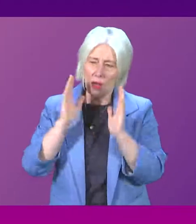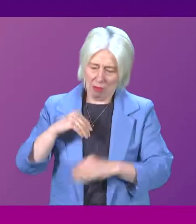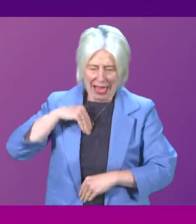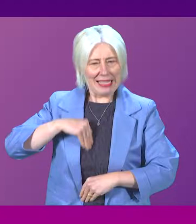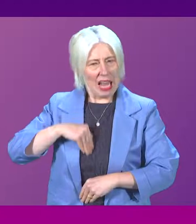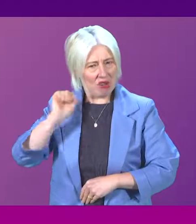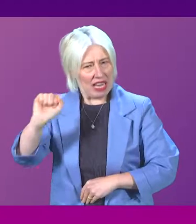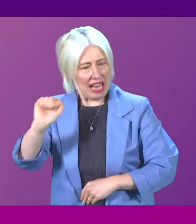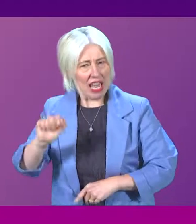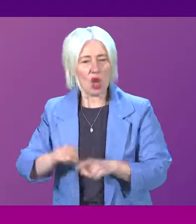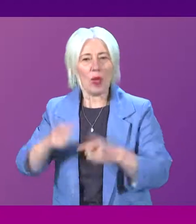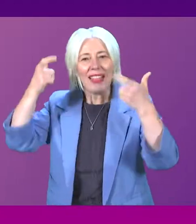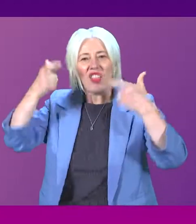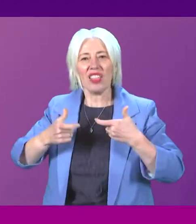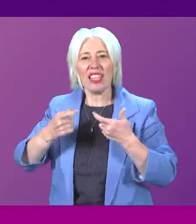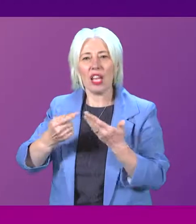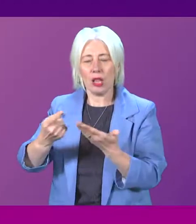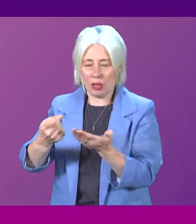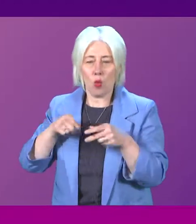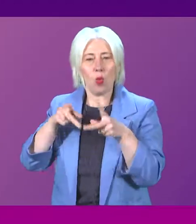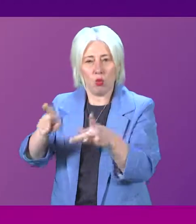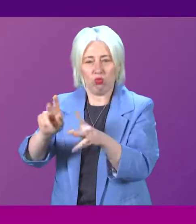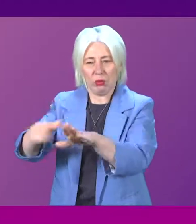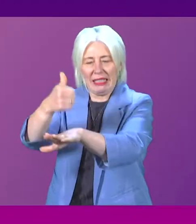legal regime under which it has been established.